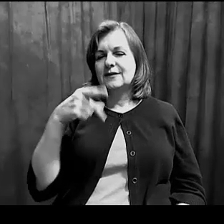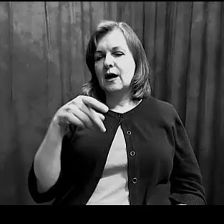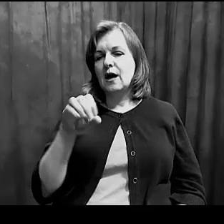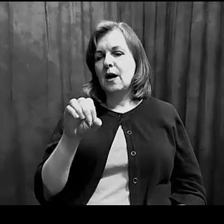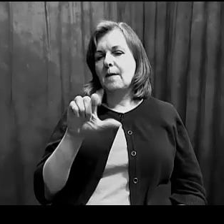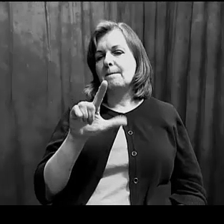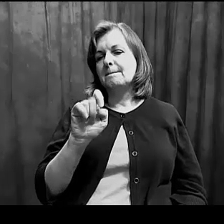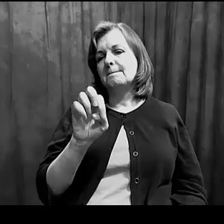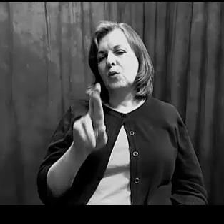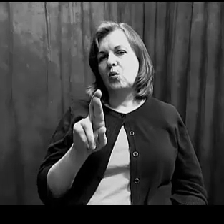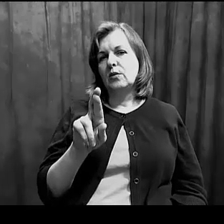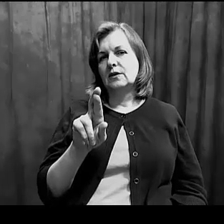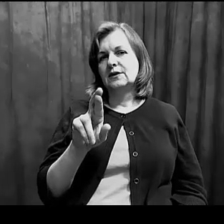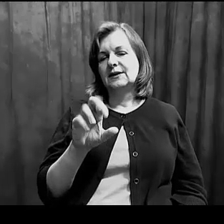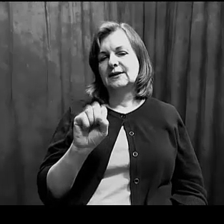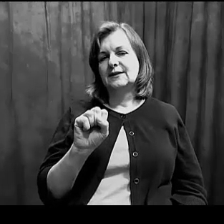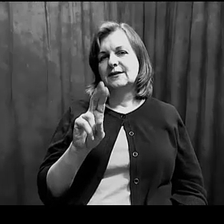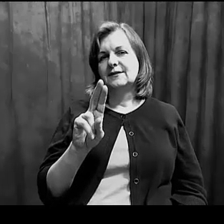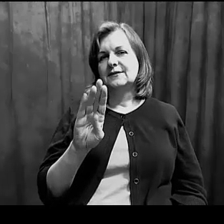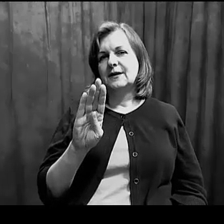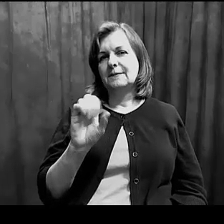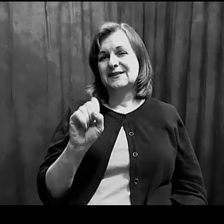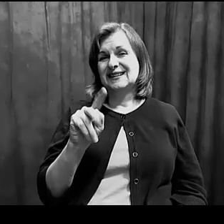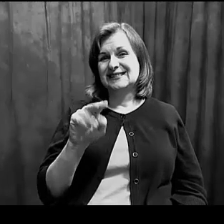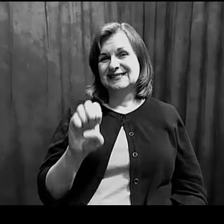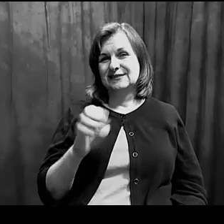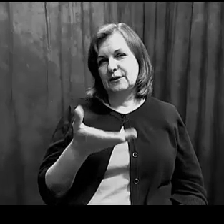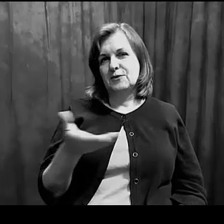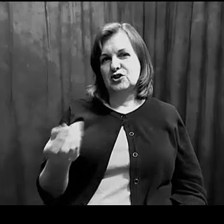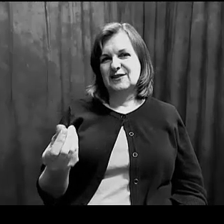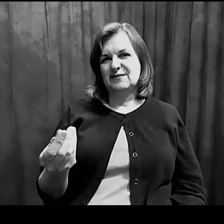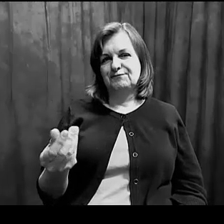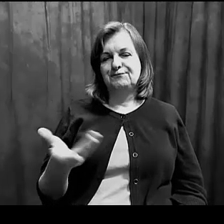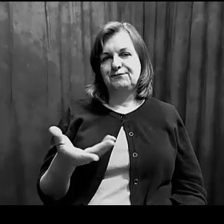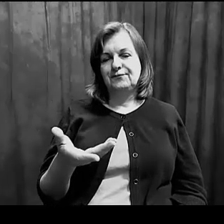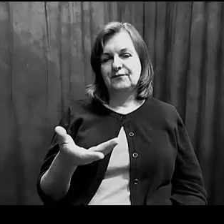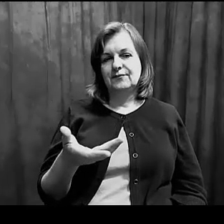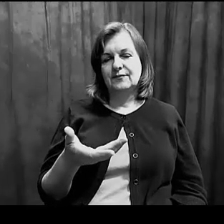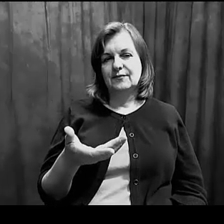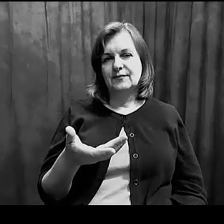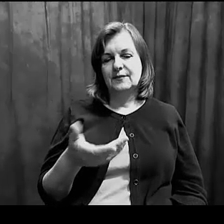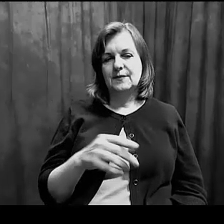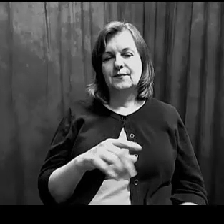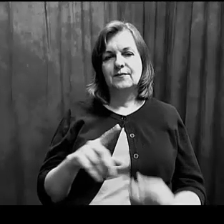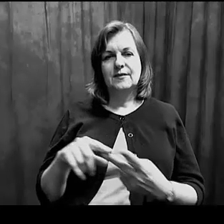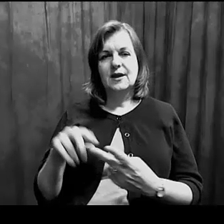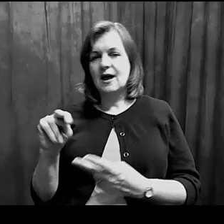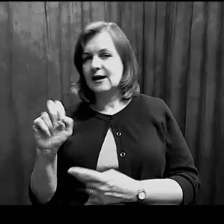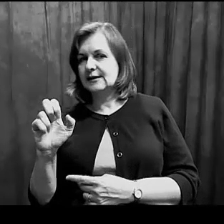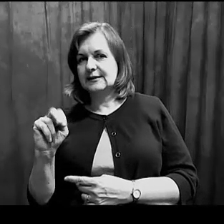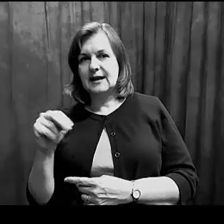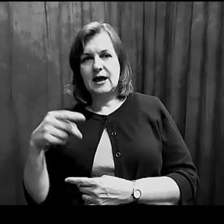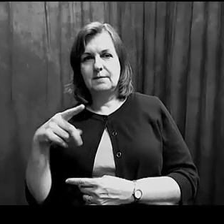this means that water is a polar substance